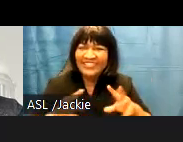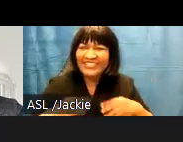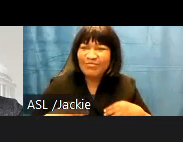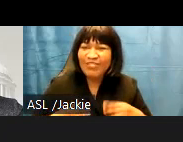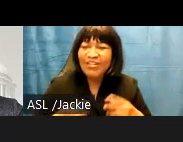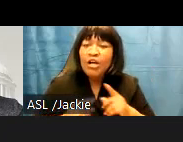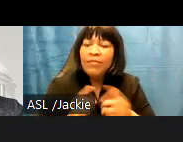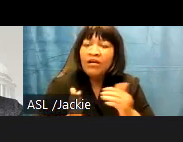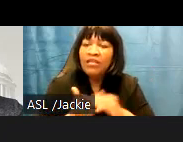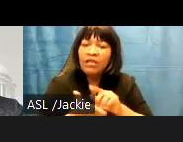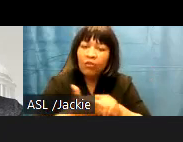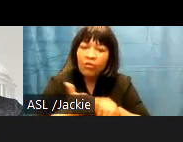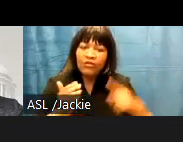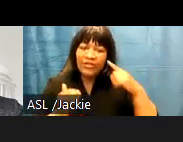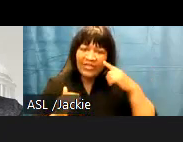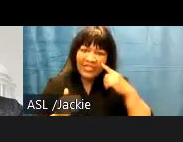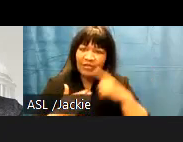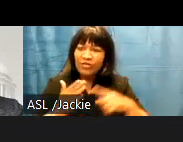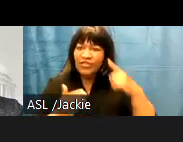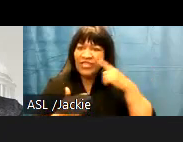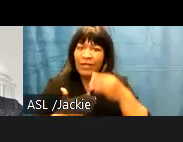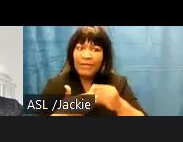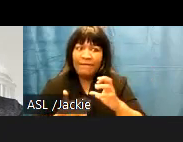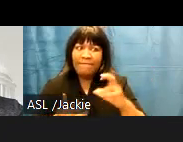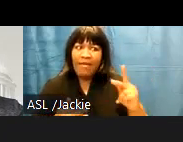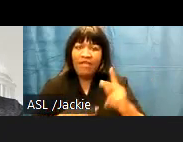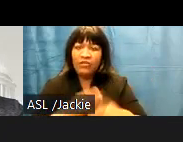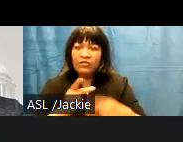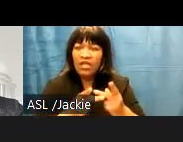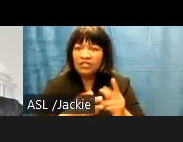What do you think about reimbursement in those scenarios where there is a